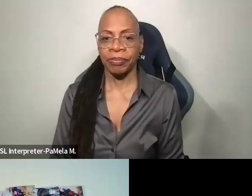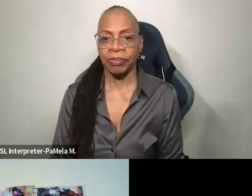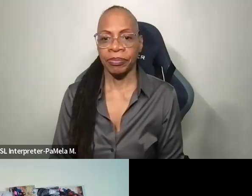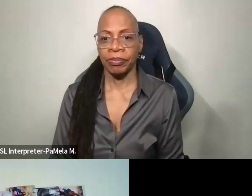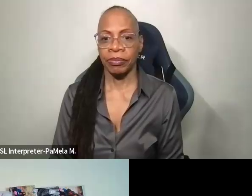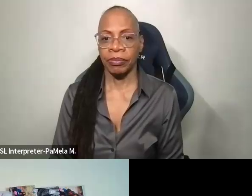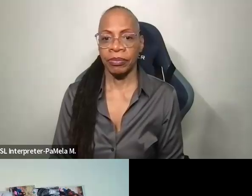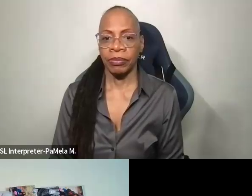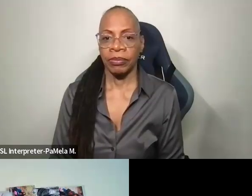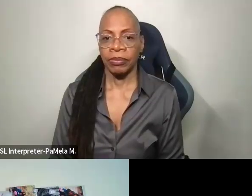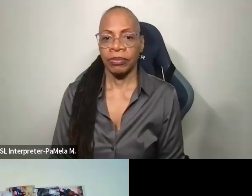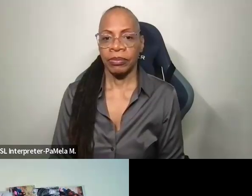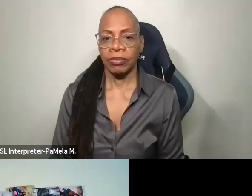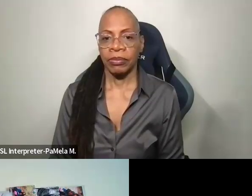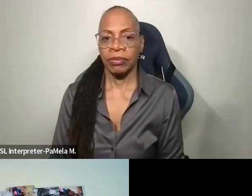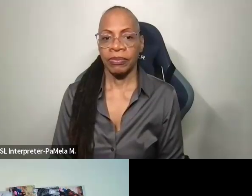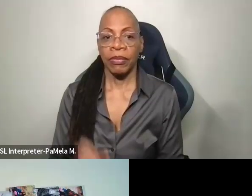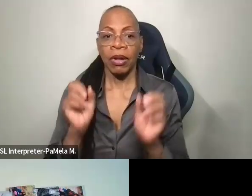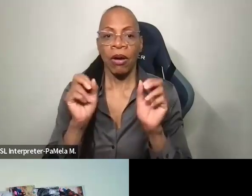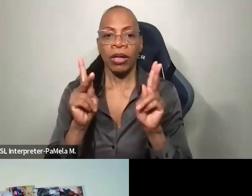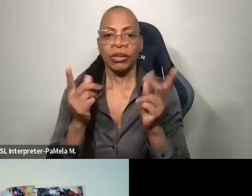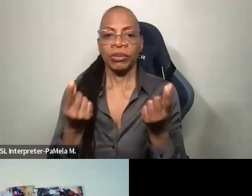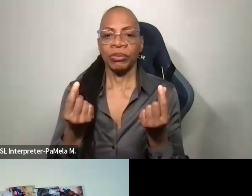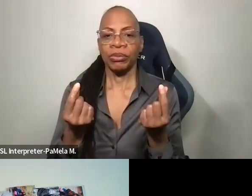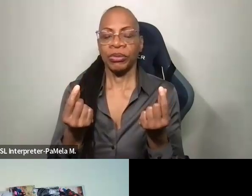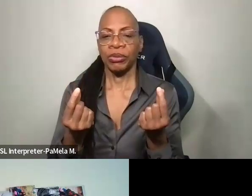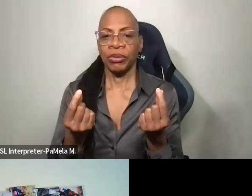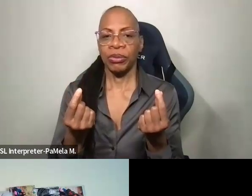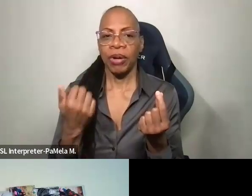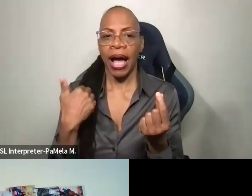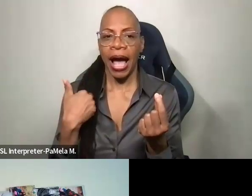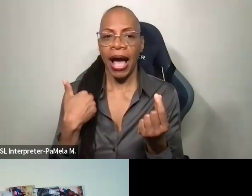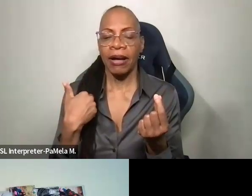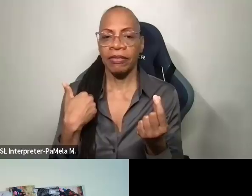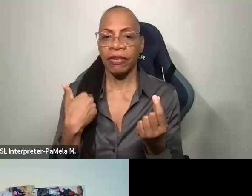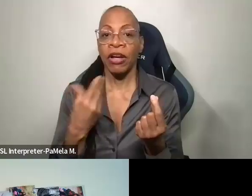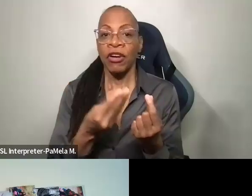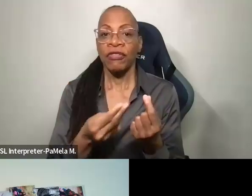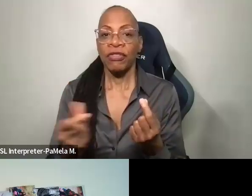All right. I'm going to kind of wrap up a couple of extra questions that are coming in